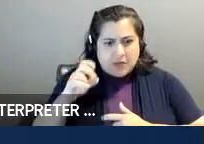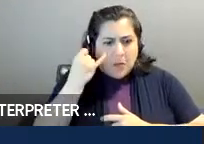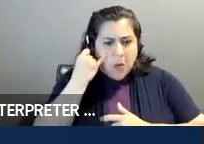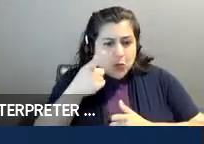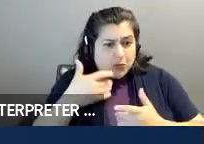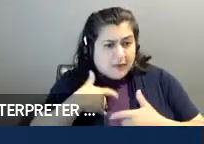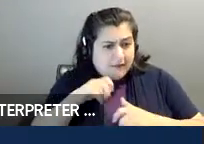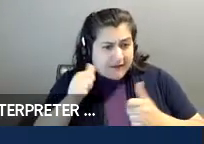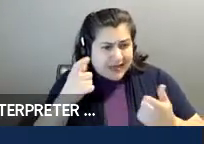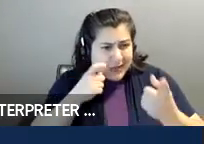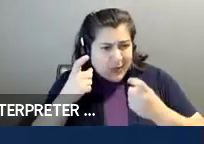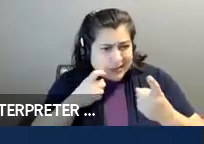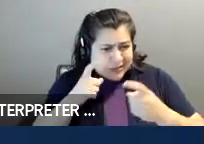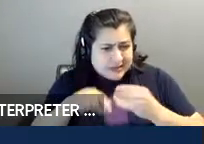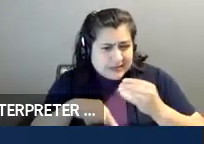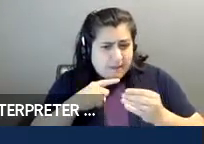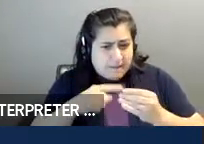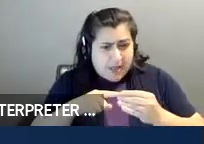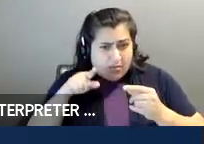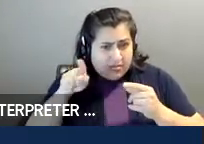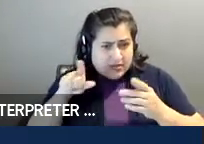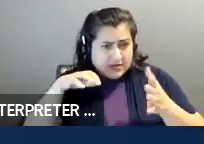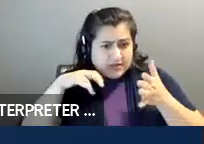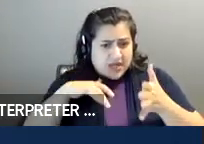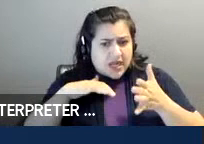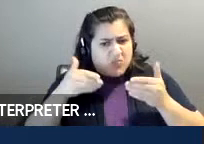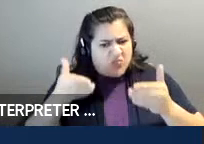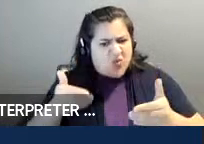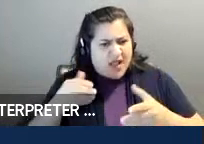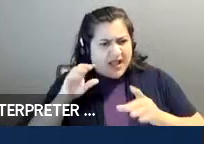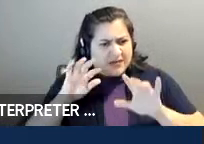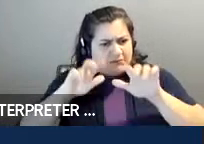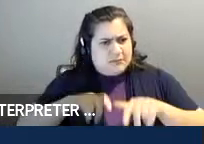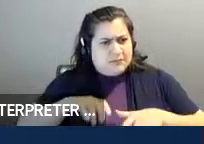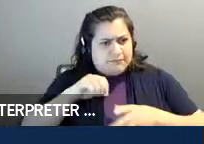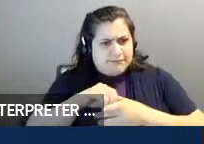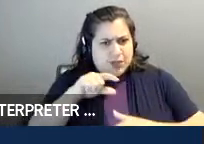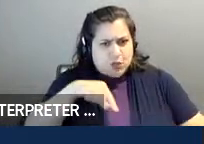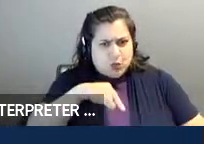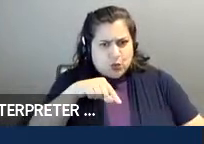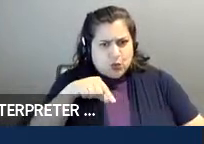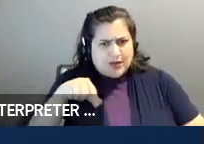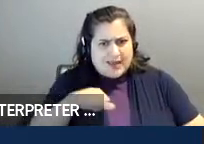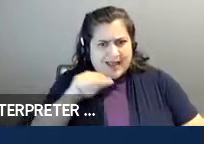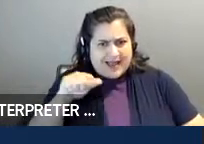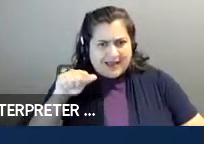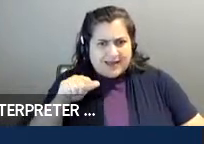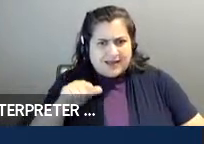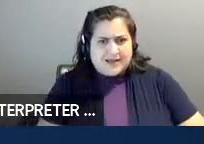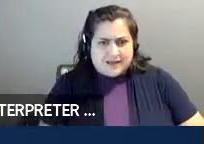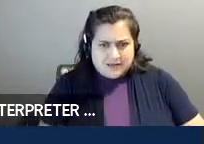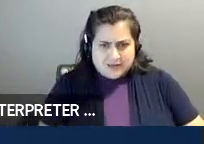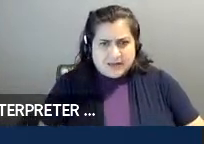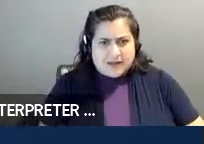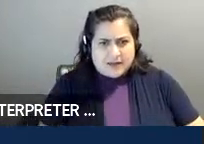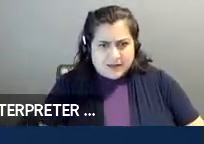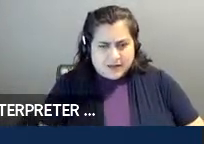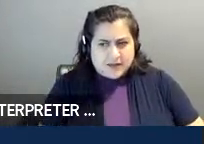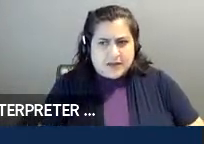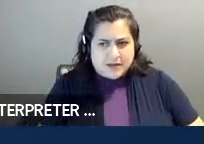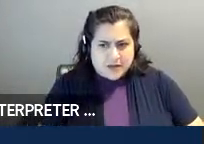you can type those in to the Q&A, in that area, and then we can kind of -- we'll go